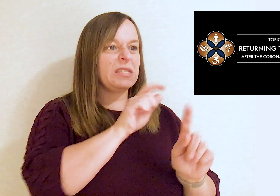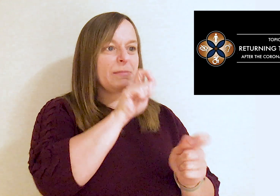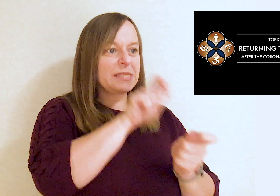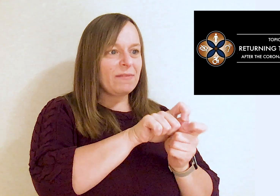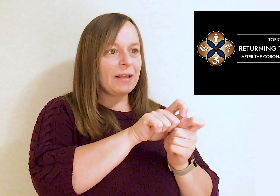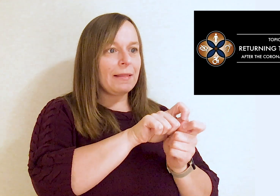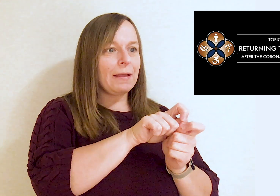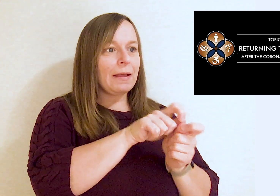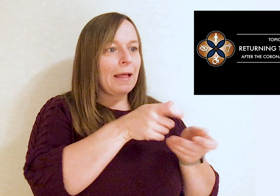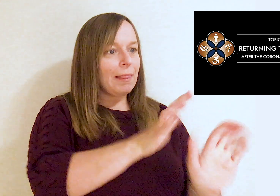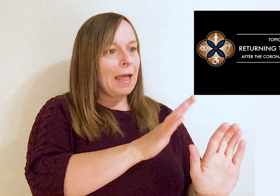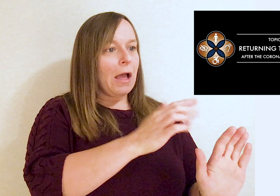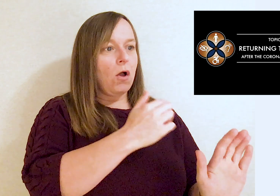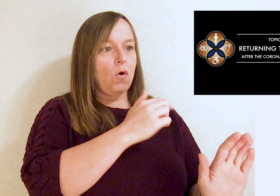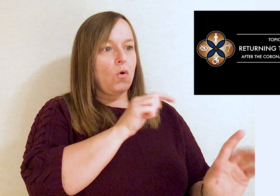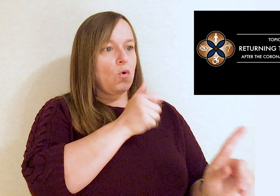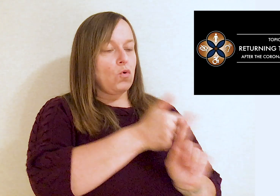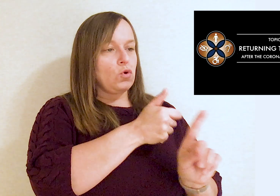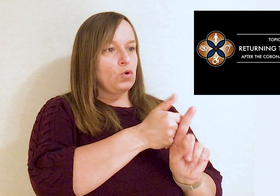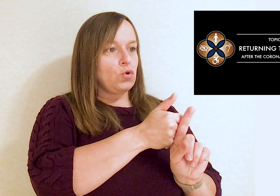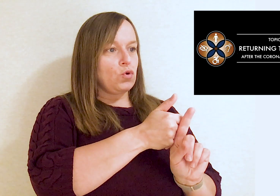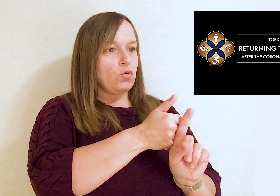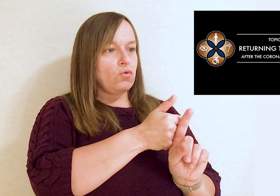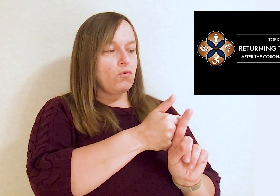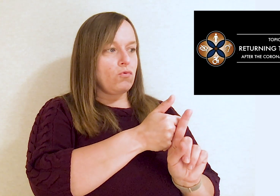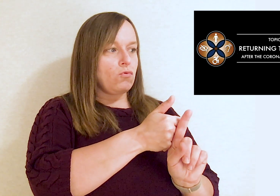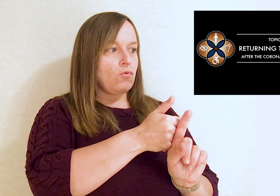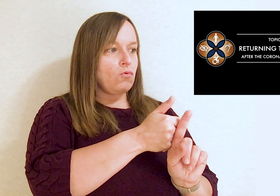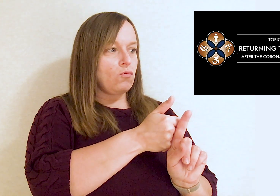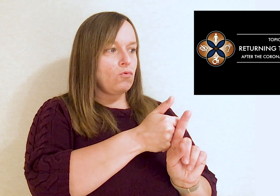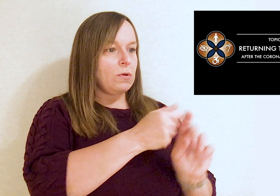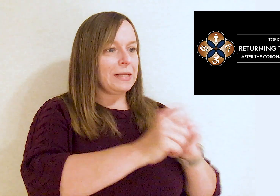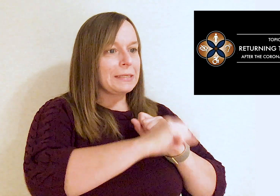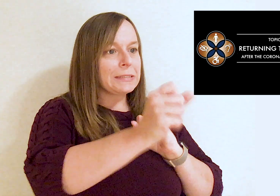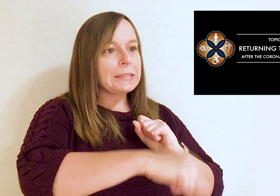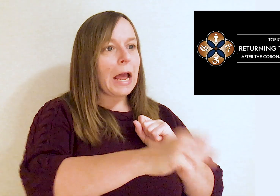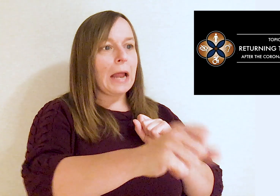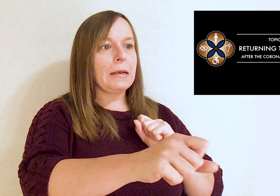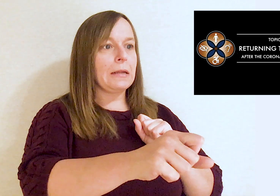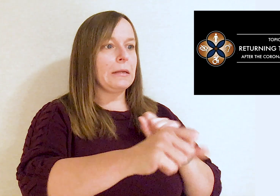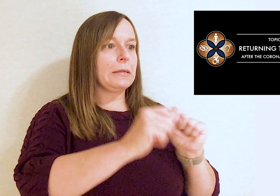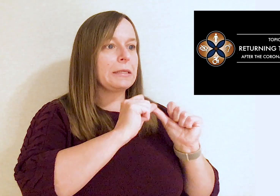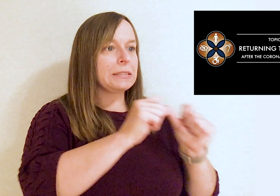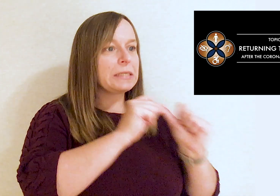things that allow you to refrain from extended, consistent